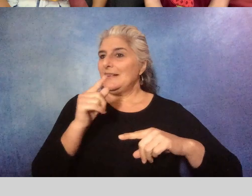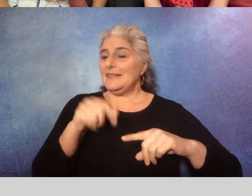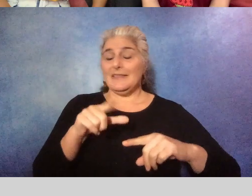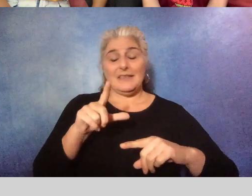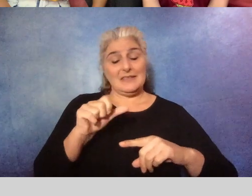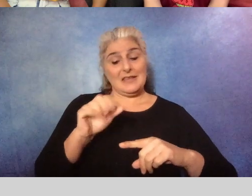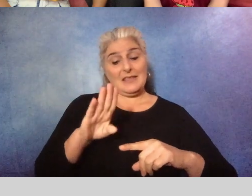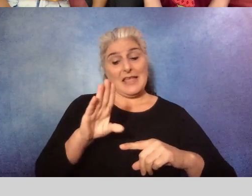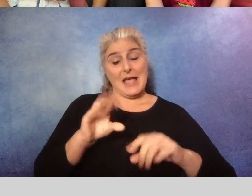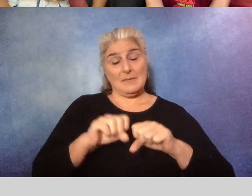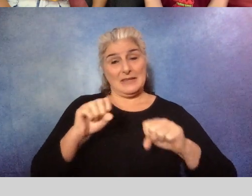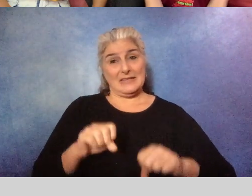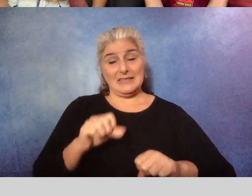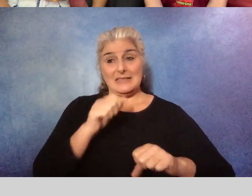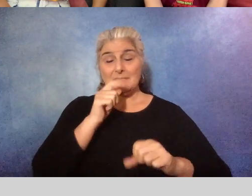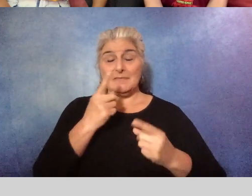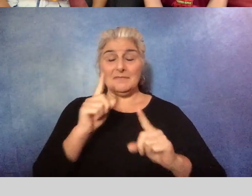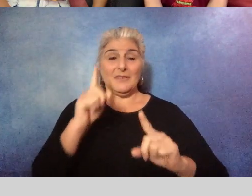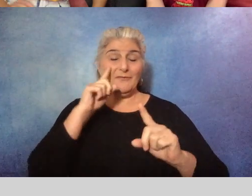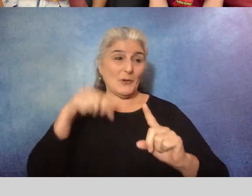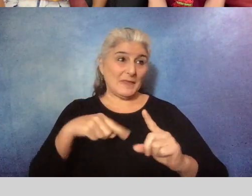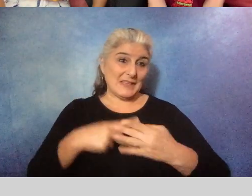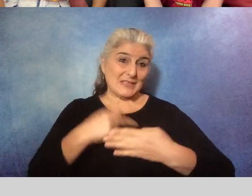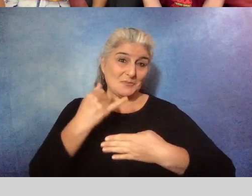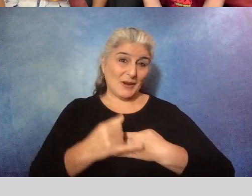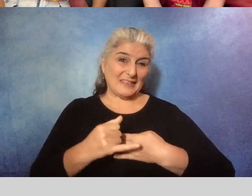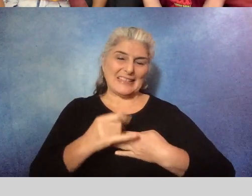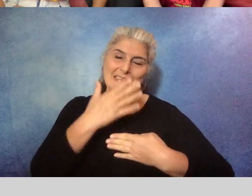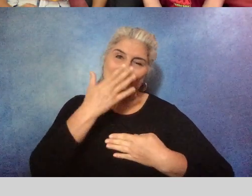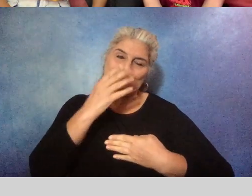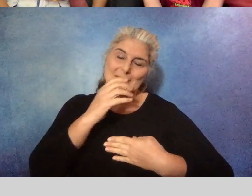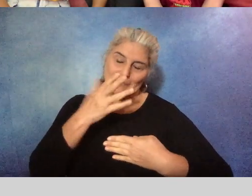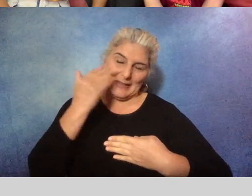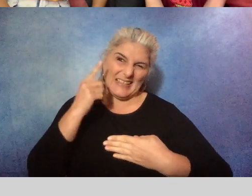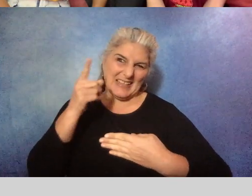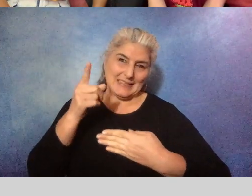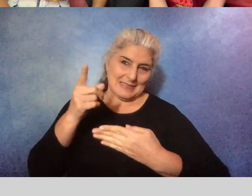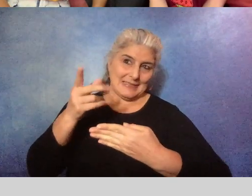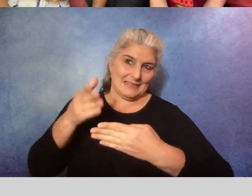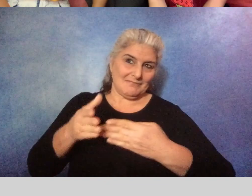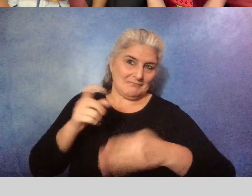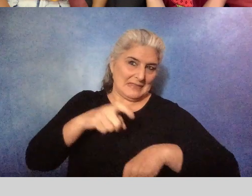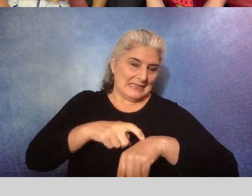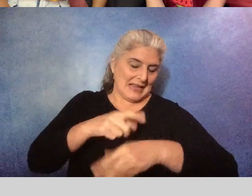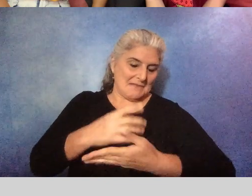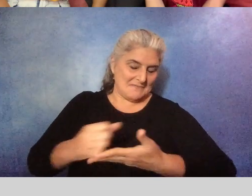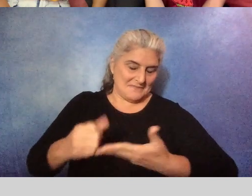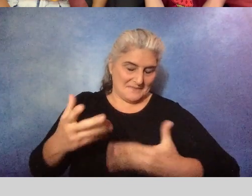for this project, because it ended. It was a first opportunity to test